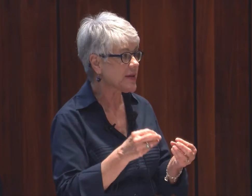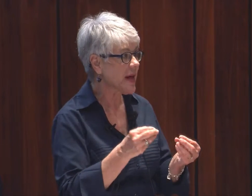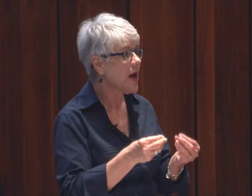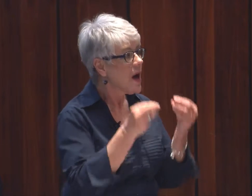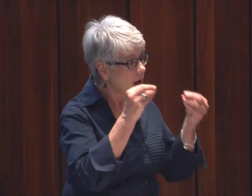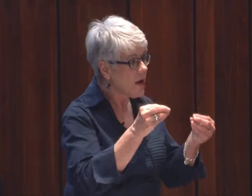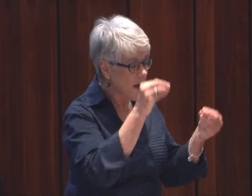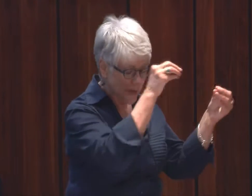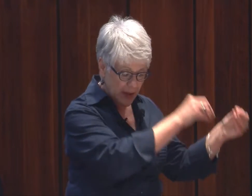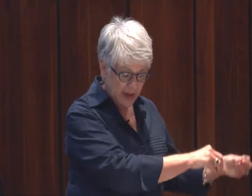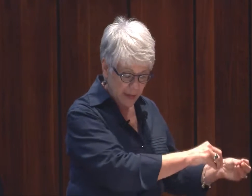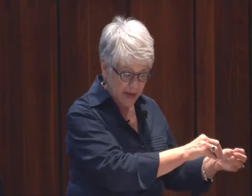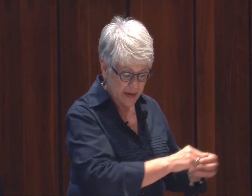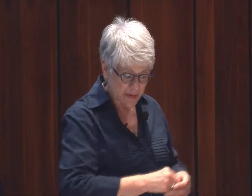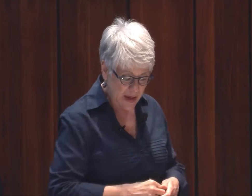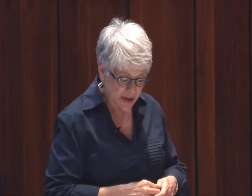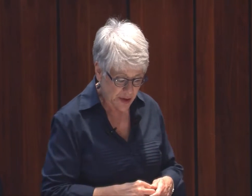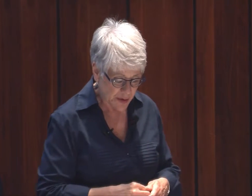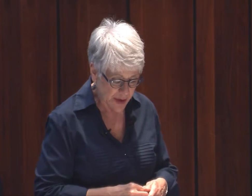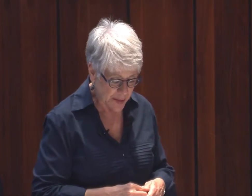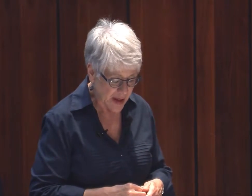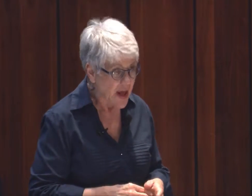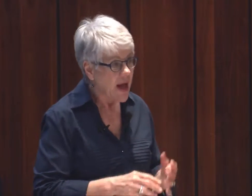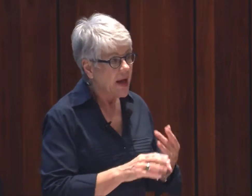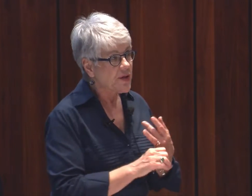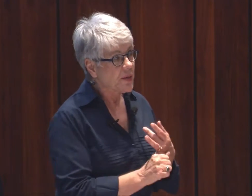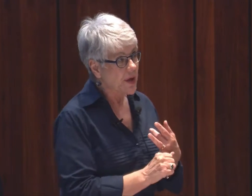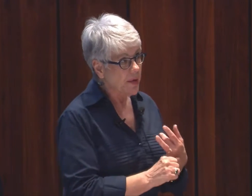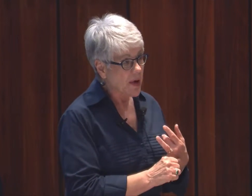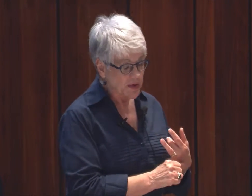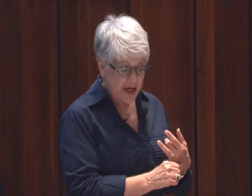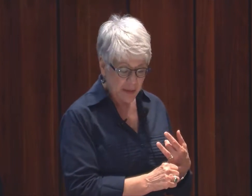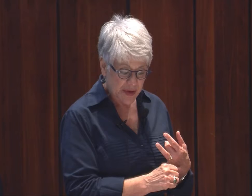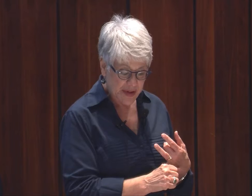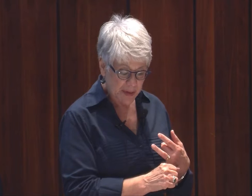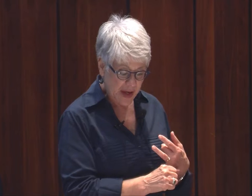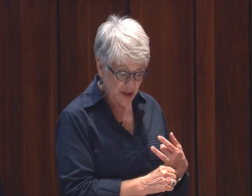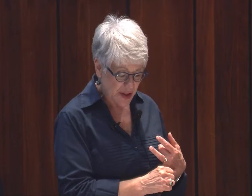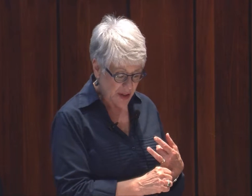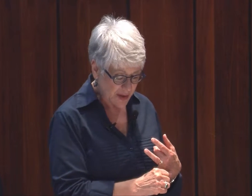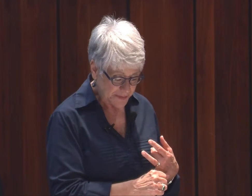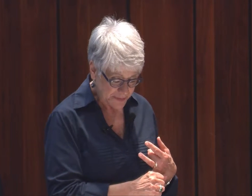say, 'oh I'm going to embed this right into your therapy.' So we're going to promote child participation.